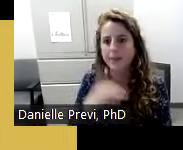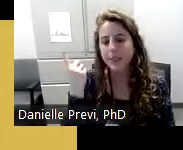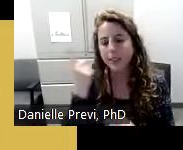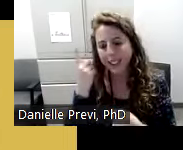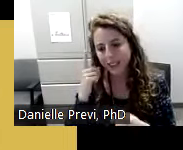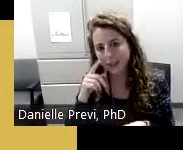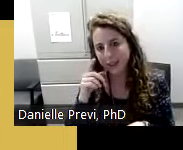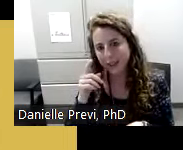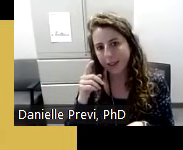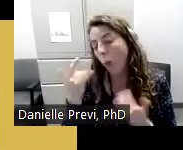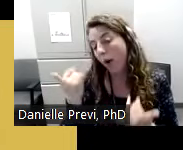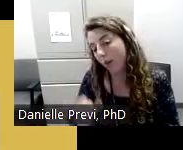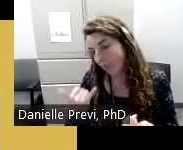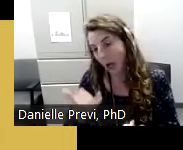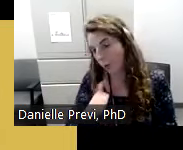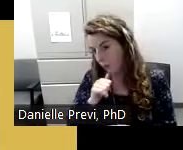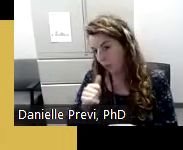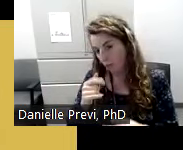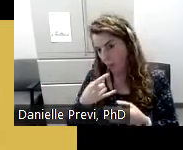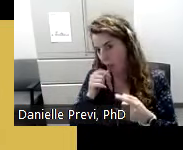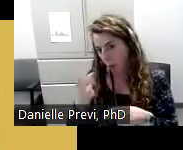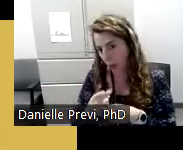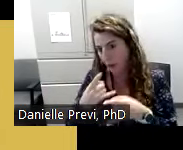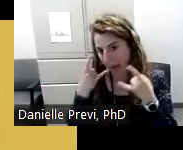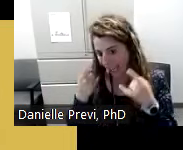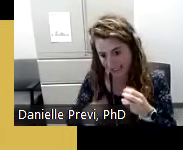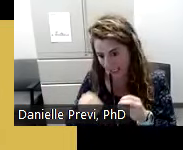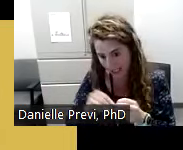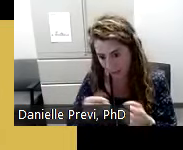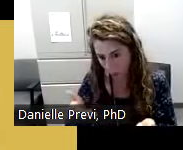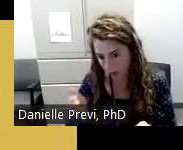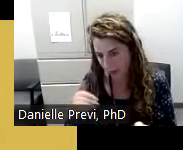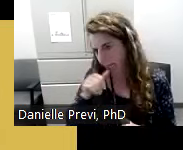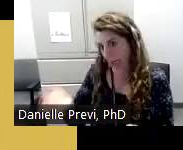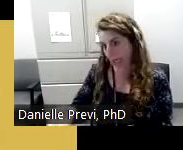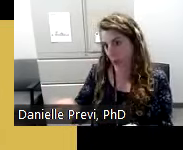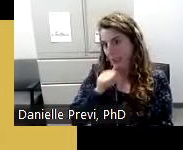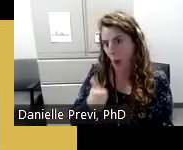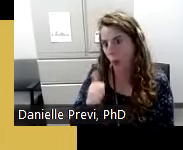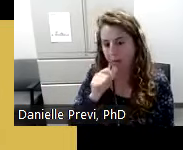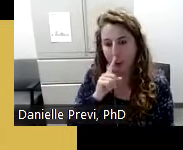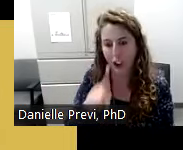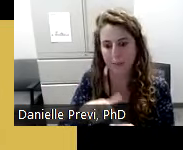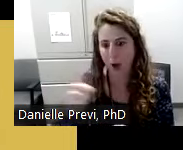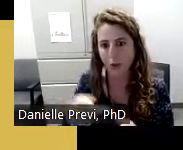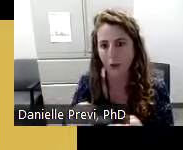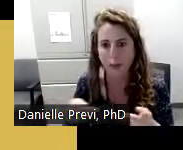Always face the patient. Now we are no longer using masks anymore, not here anyway;